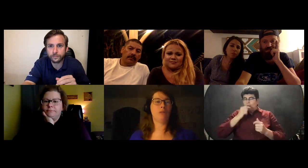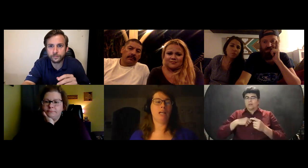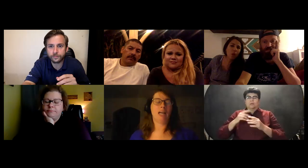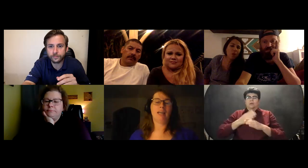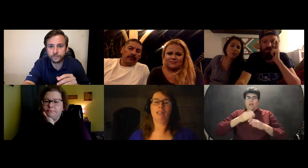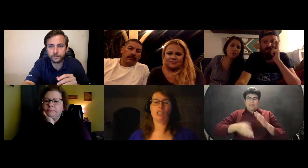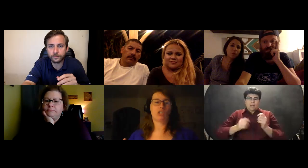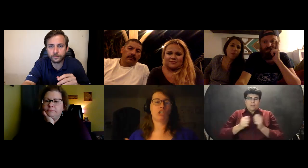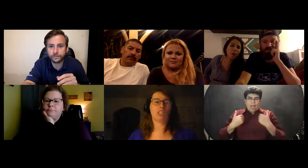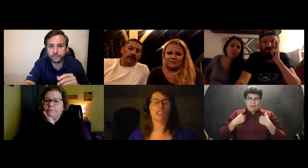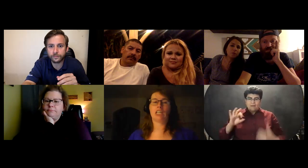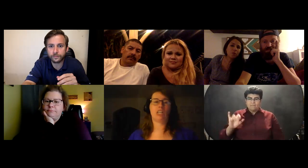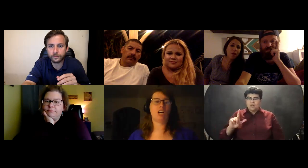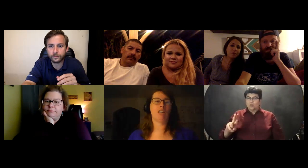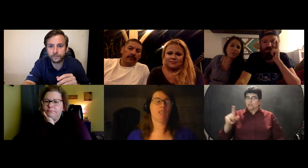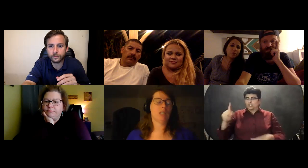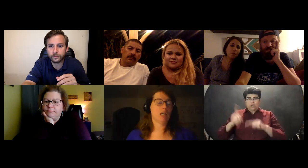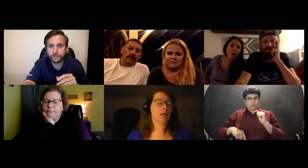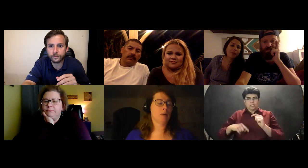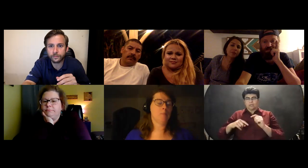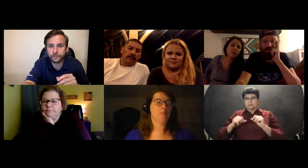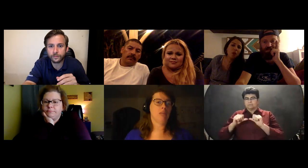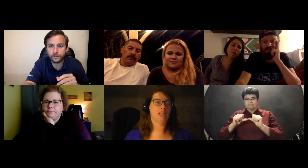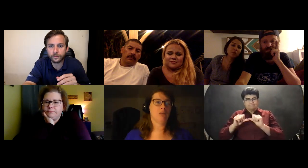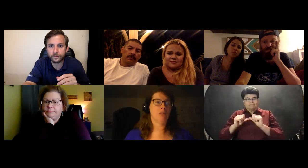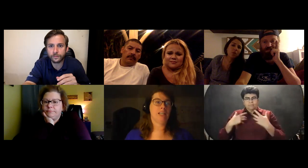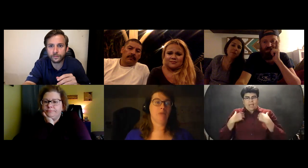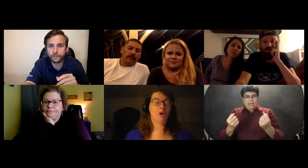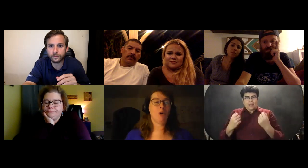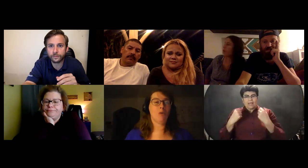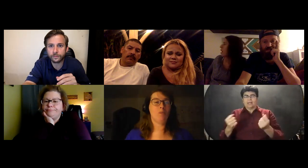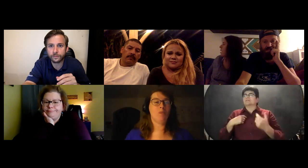and she just couldn't shake it off until